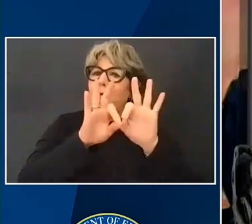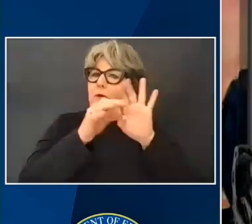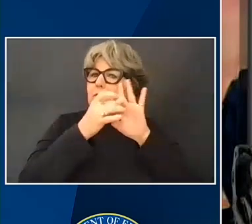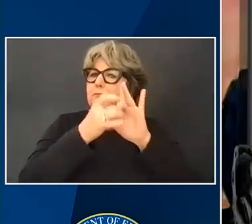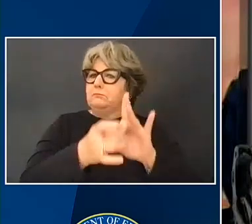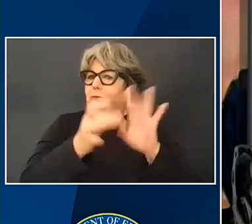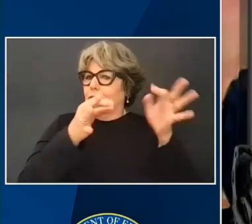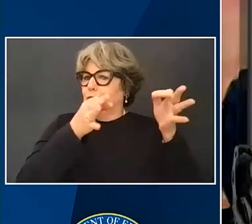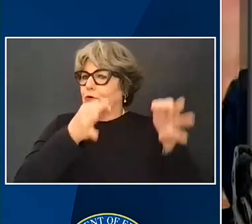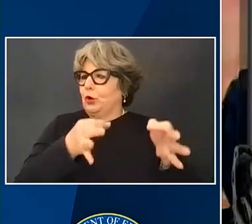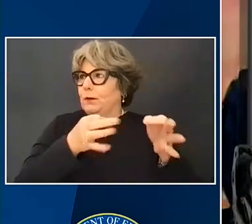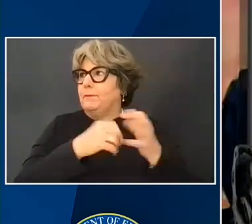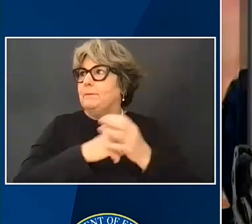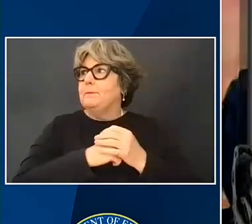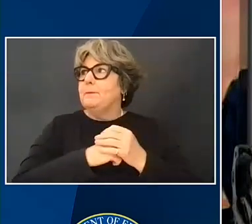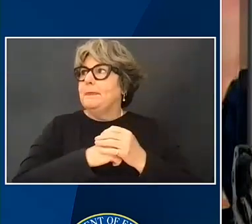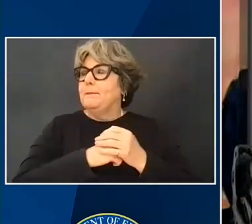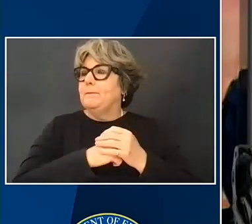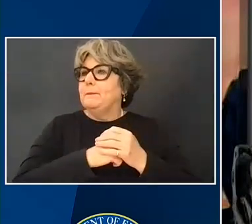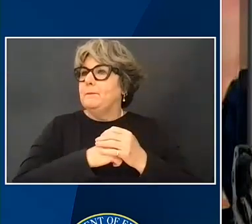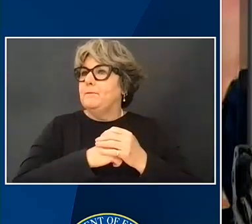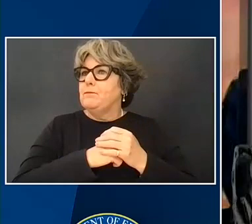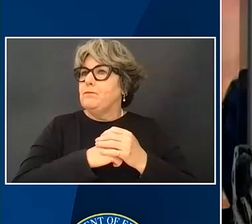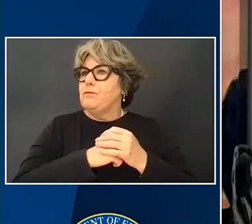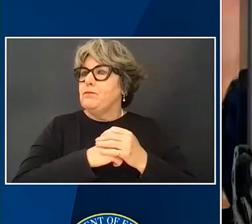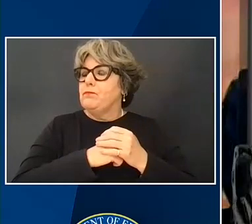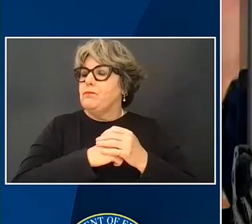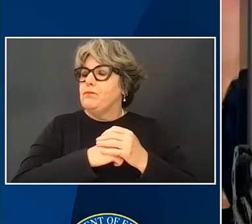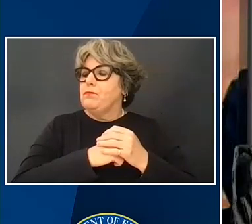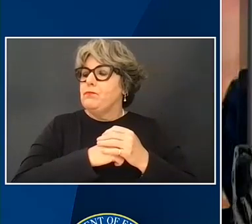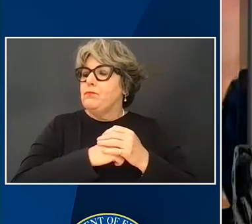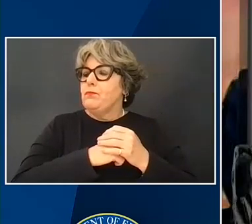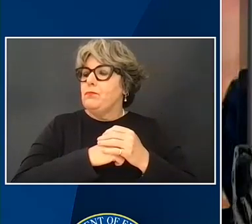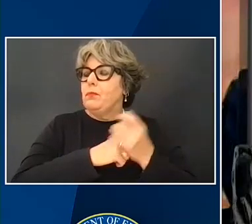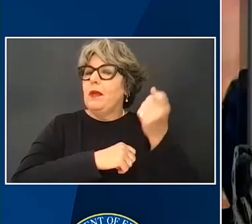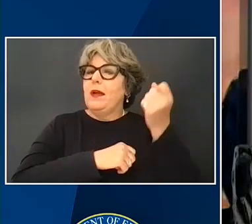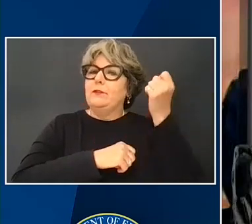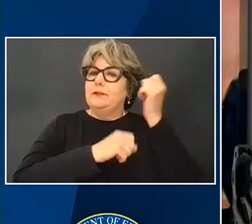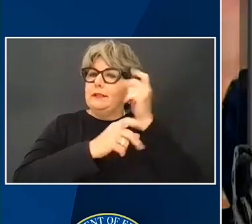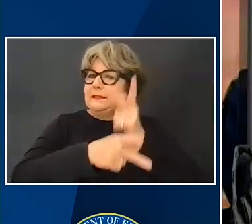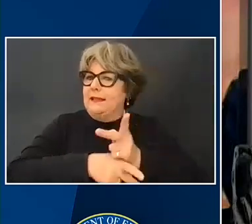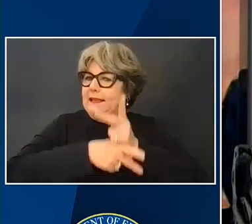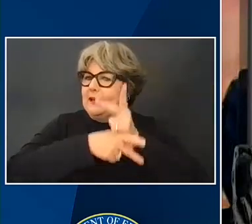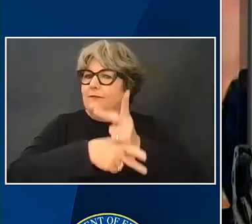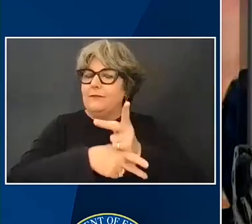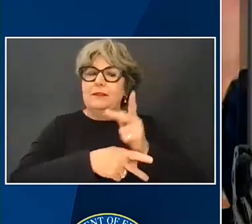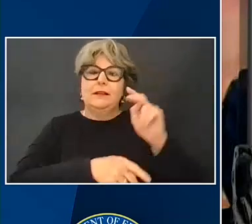So I think understanding how carefully a good cause extension needs to be